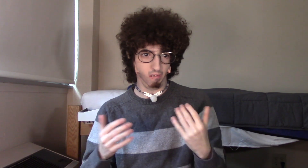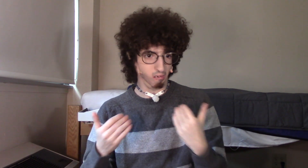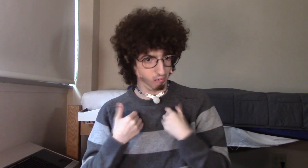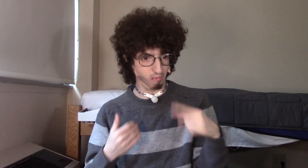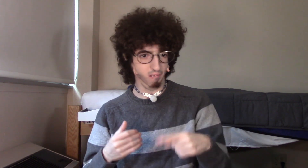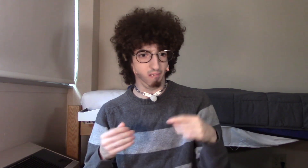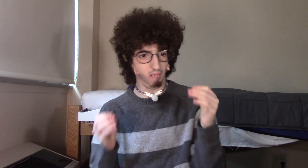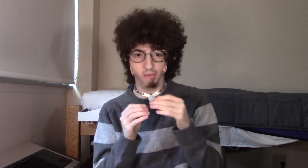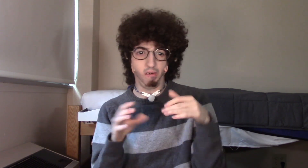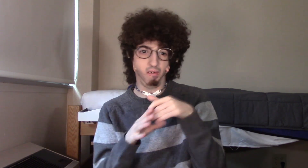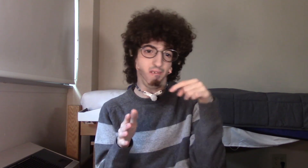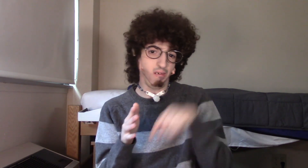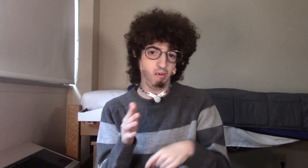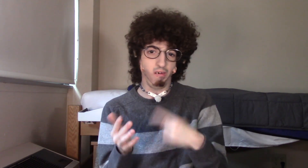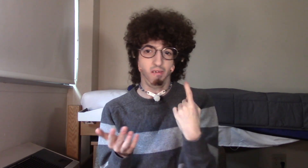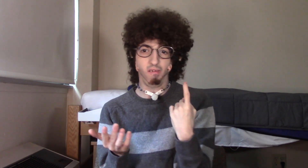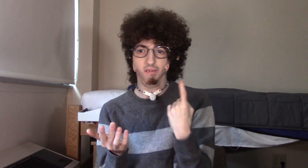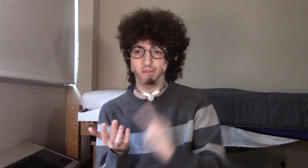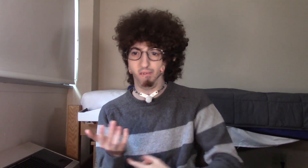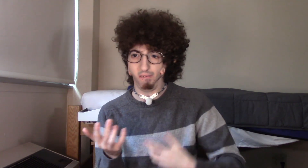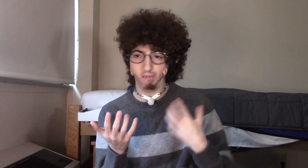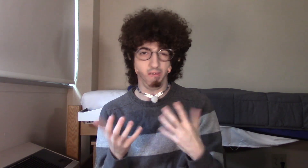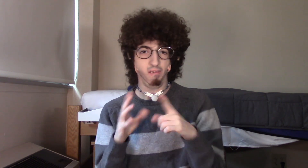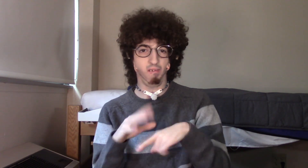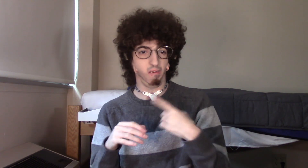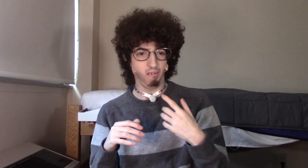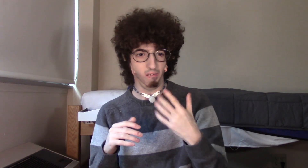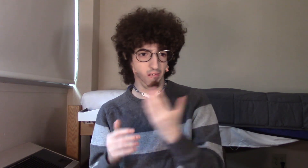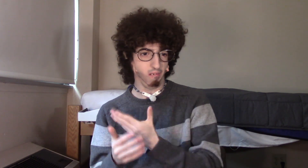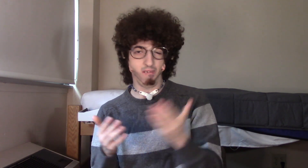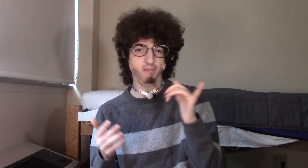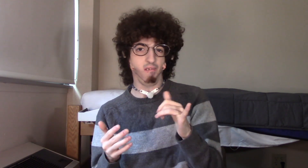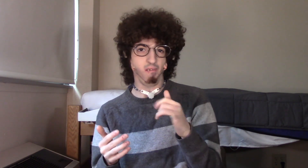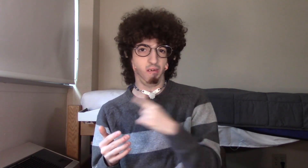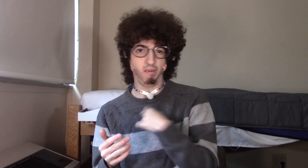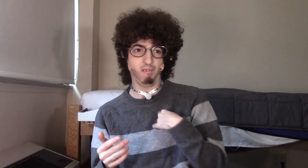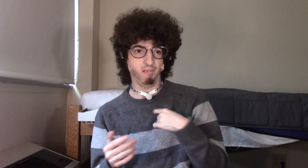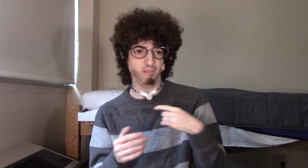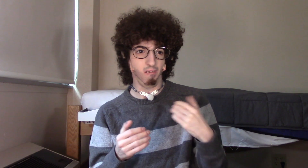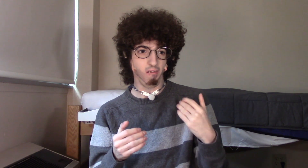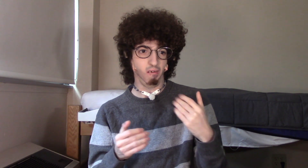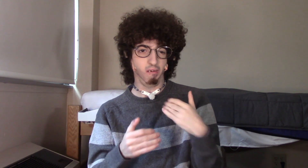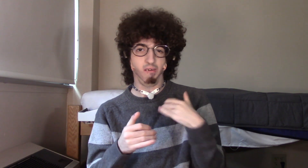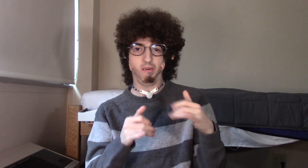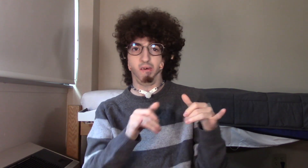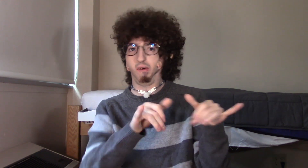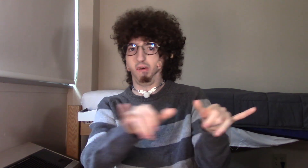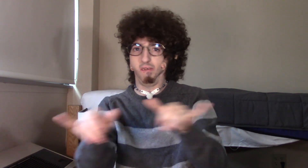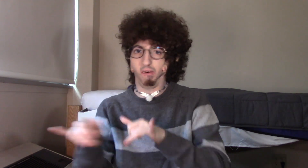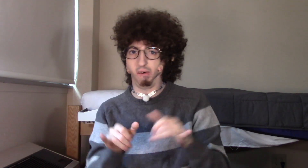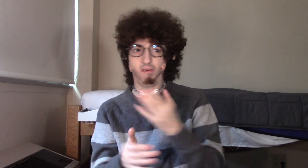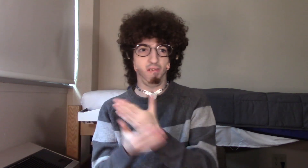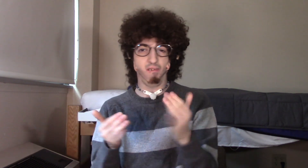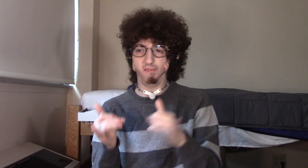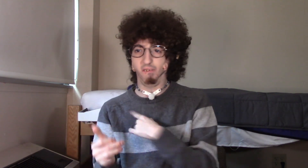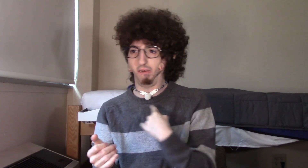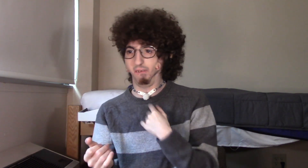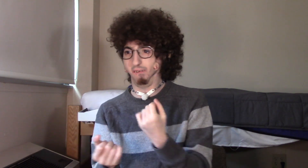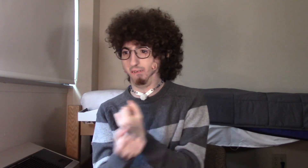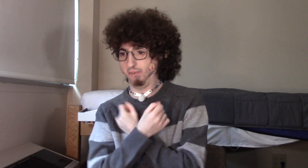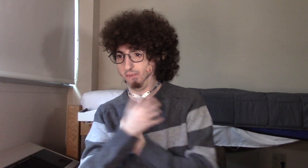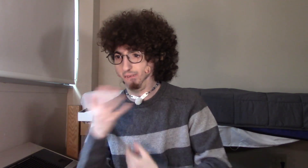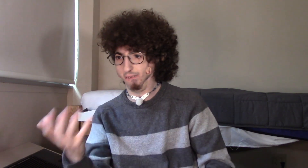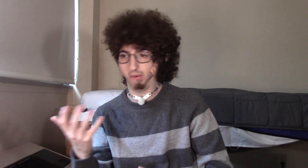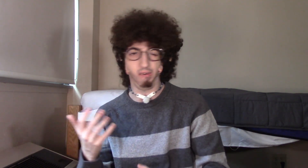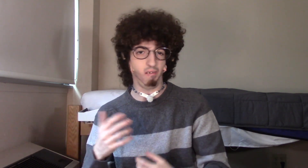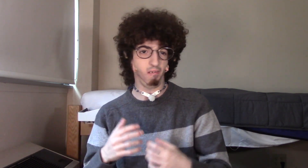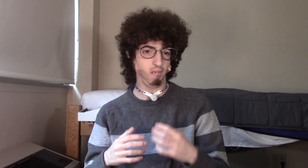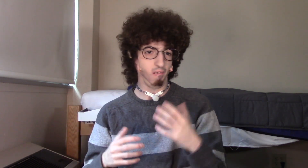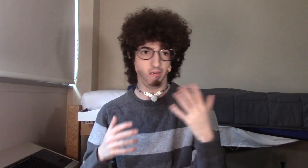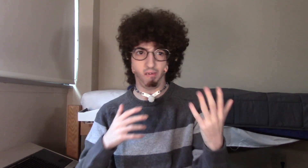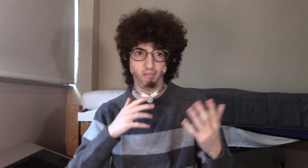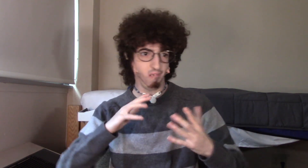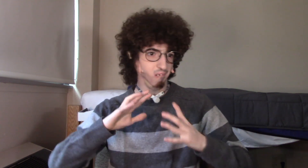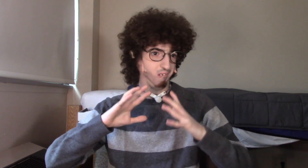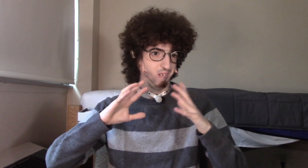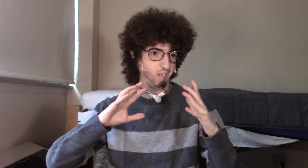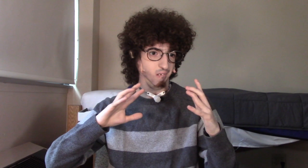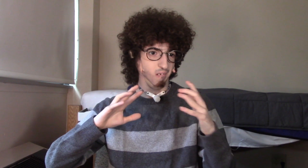Just have these more in-depth discussions about things we have in common, things that we love